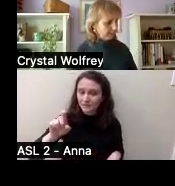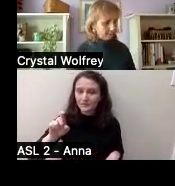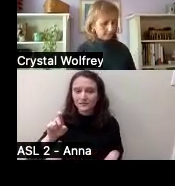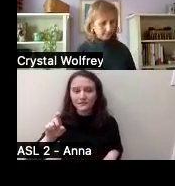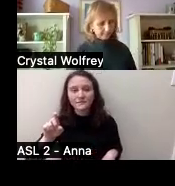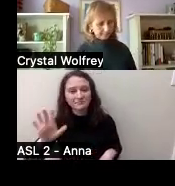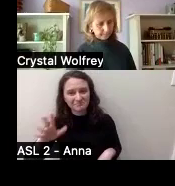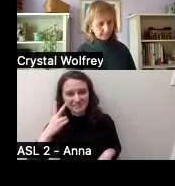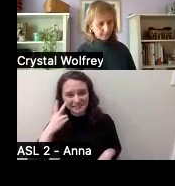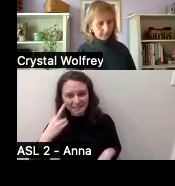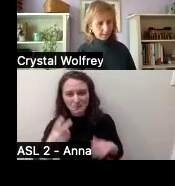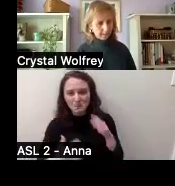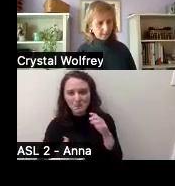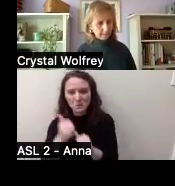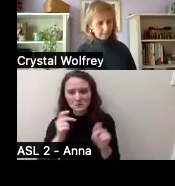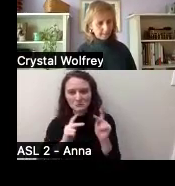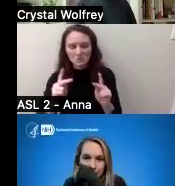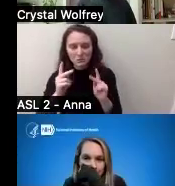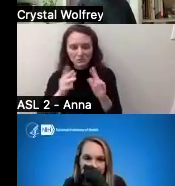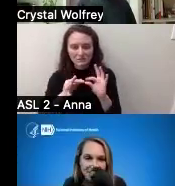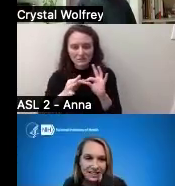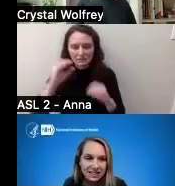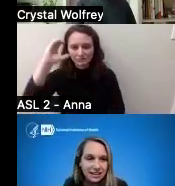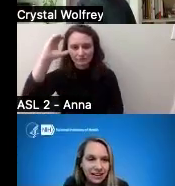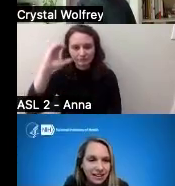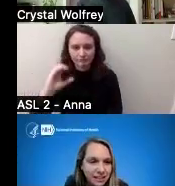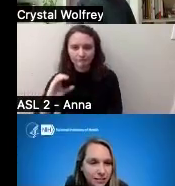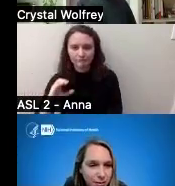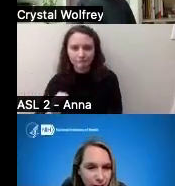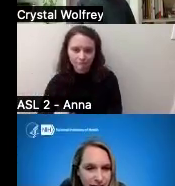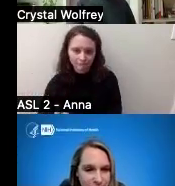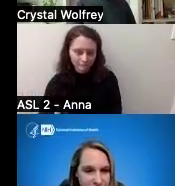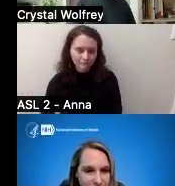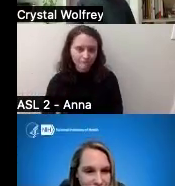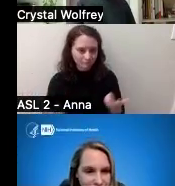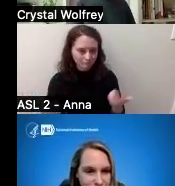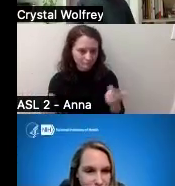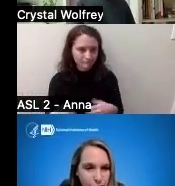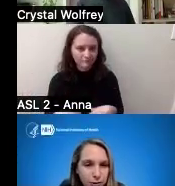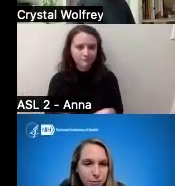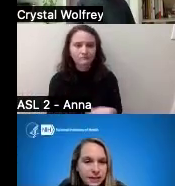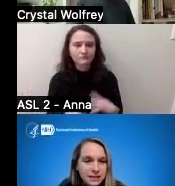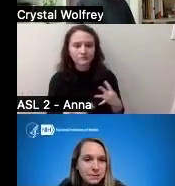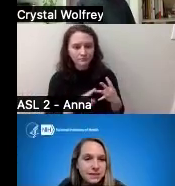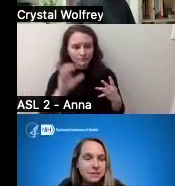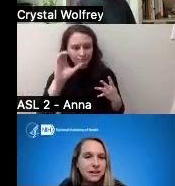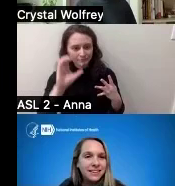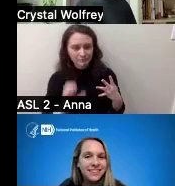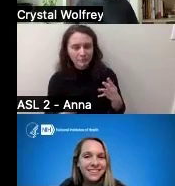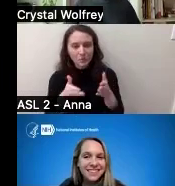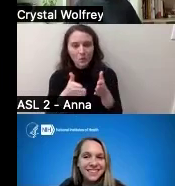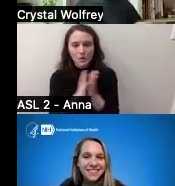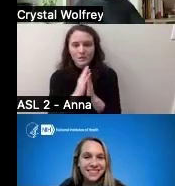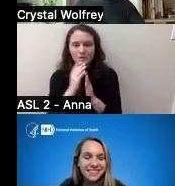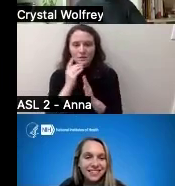We've got mostly C, here. We've got .. . Yeah. We've got mostly C, that the request to remove or replace can be submitted. Crystal Wolfrey: Okay.